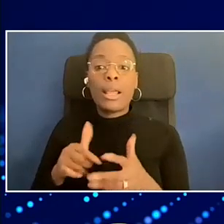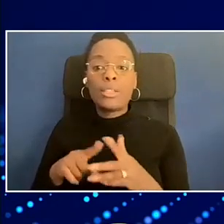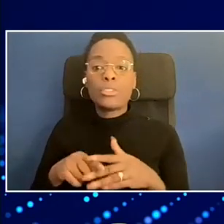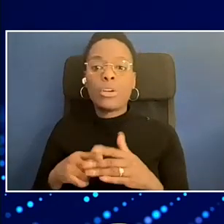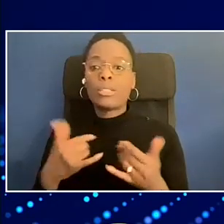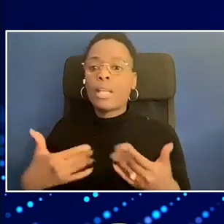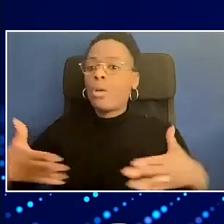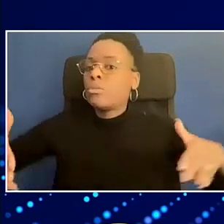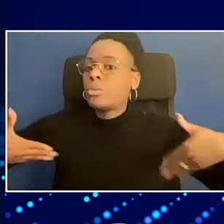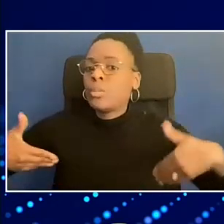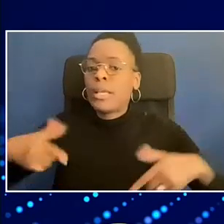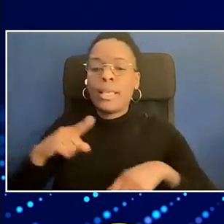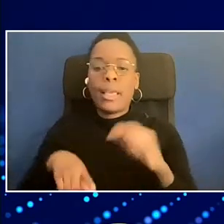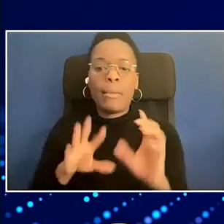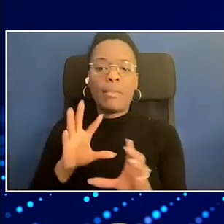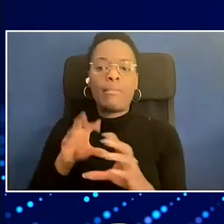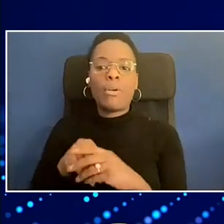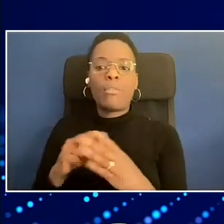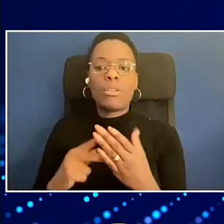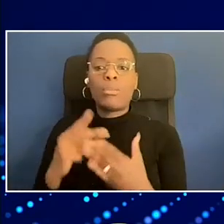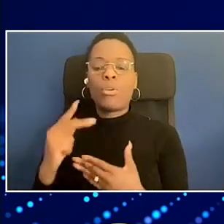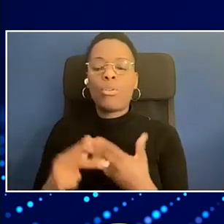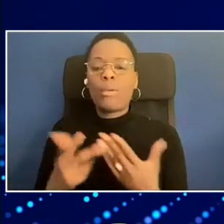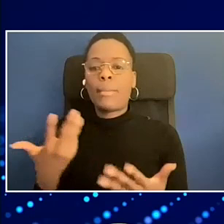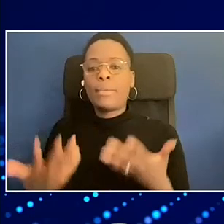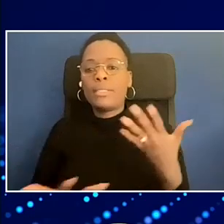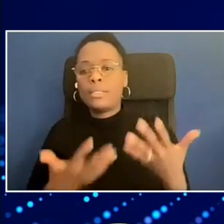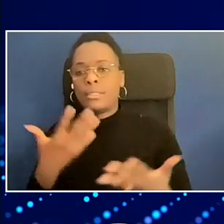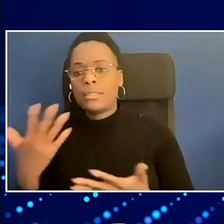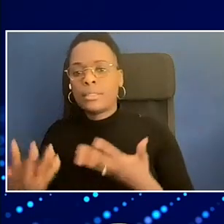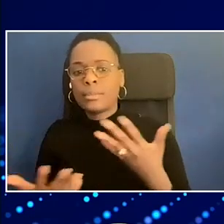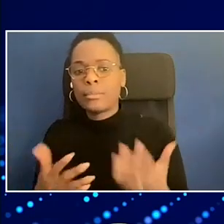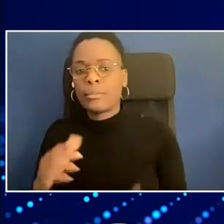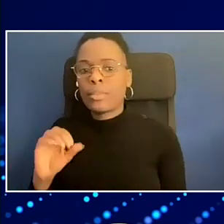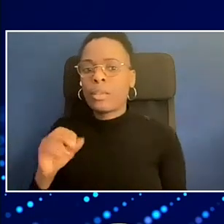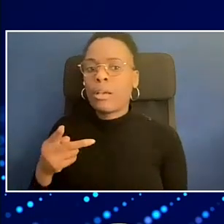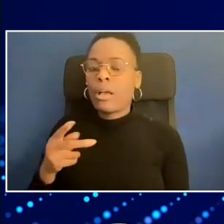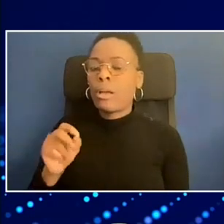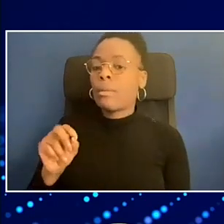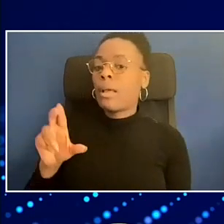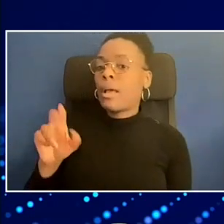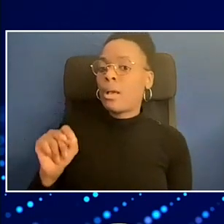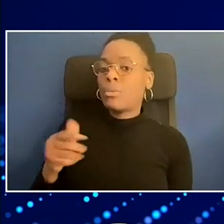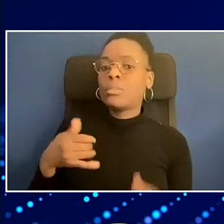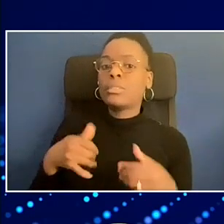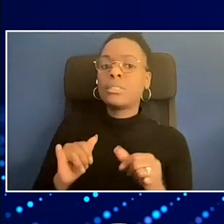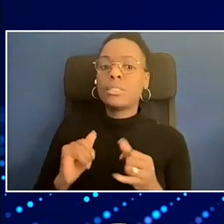into that program. Opt-out still works. Most of the reputable schools who operate